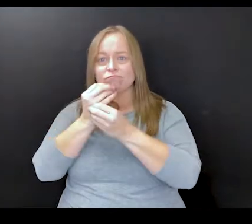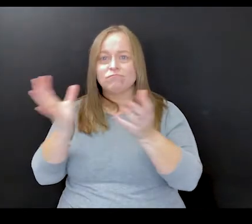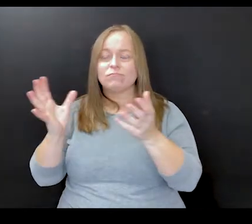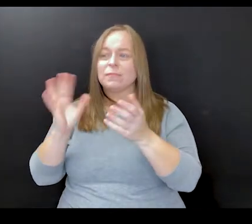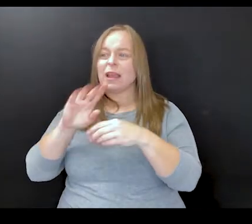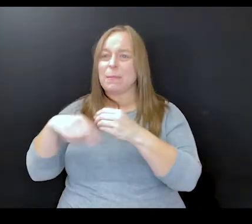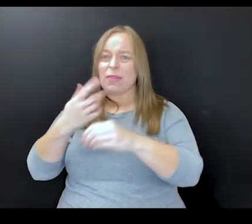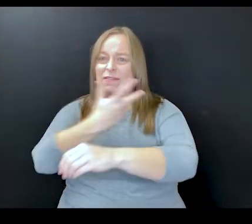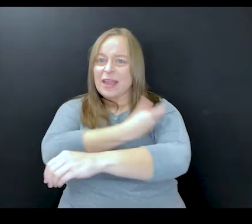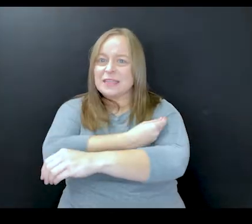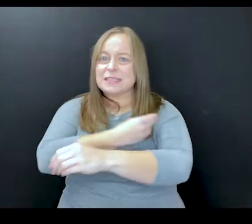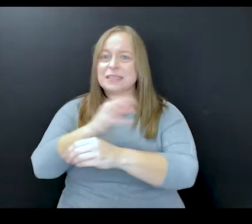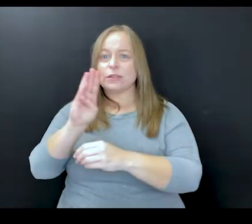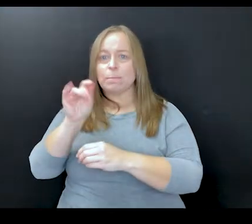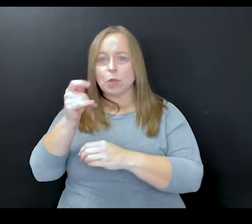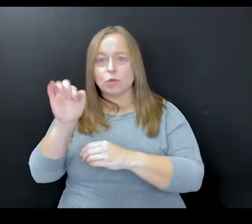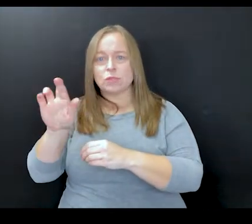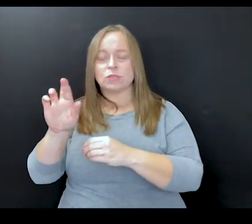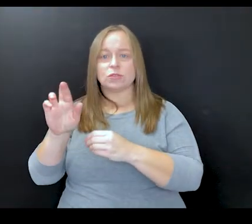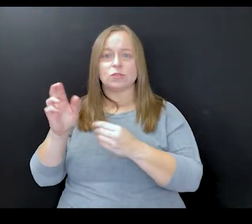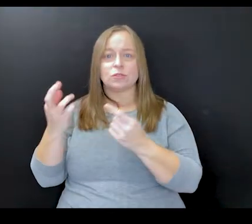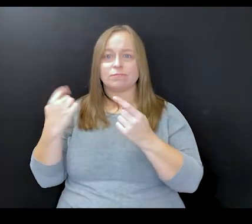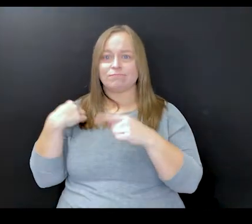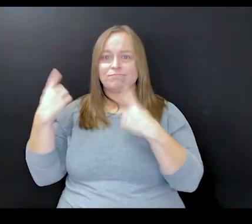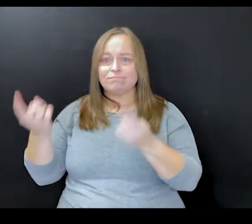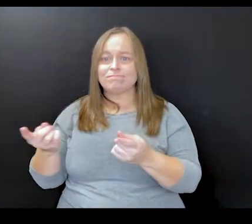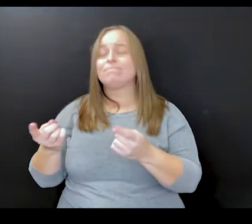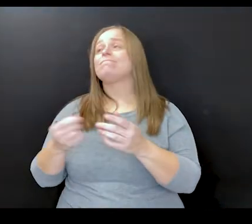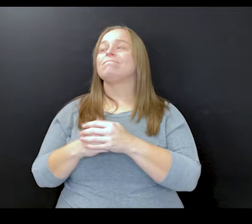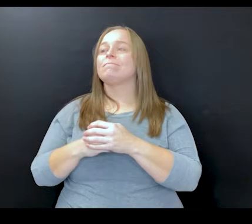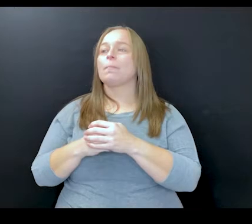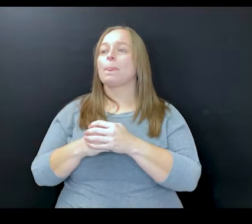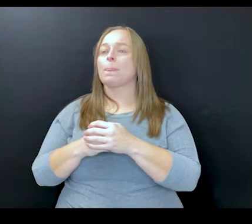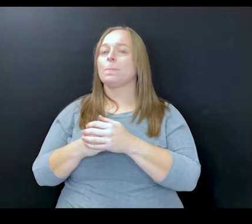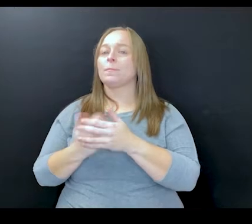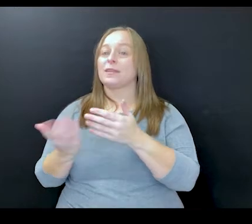as far as the vaccine and the boosters as they've happened. And along with that,